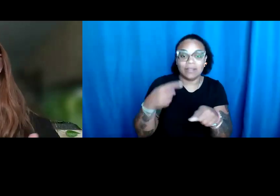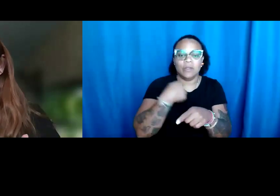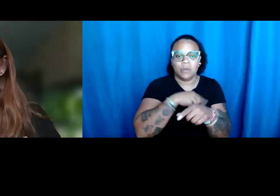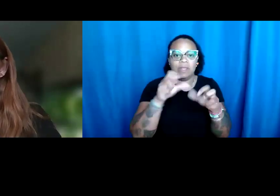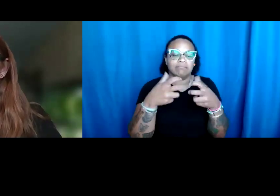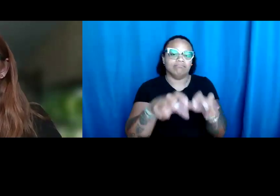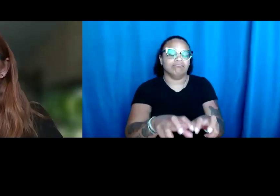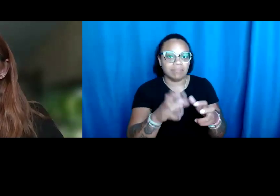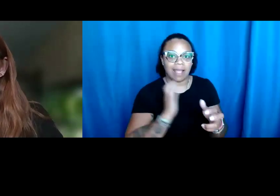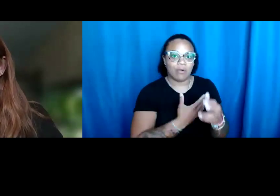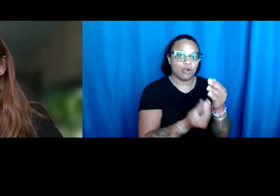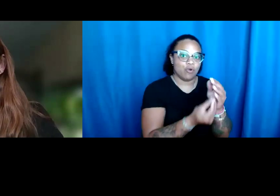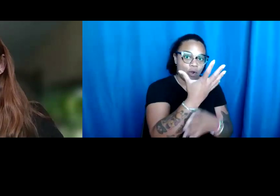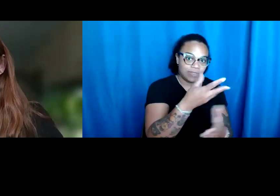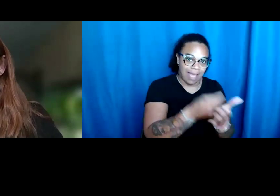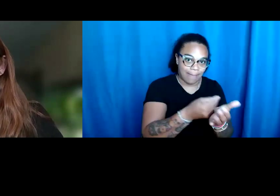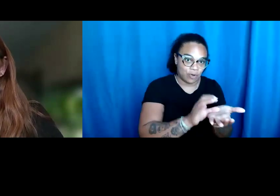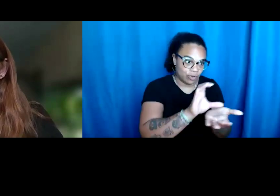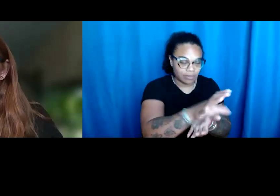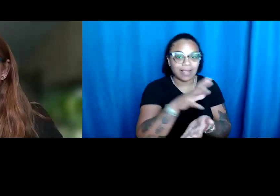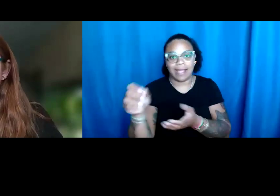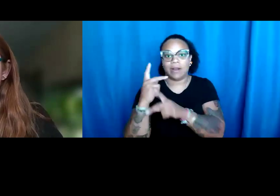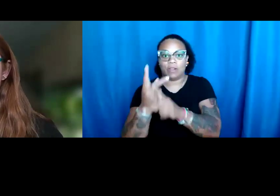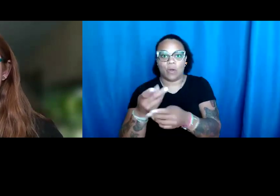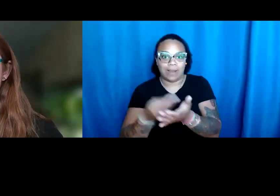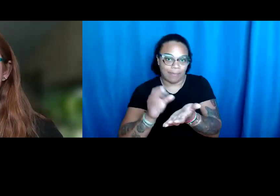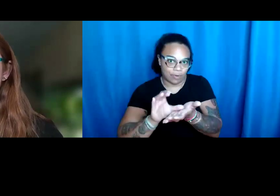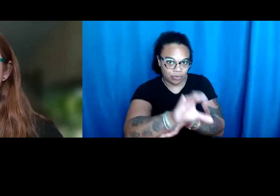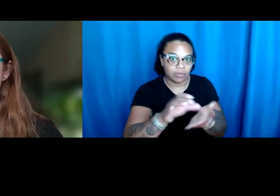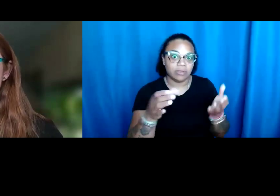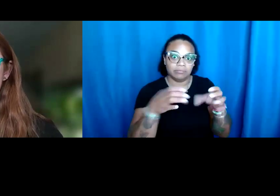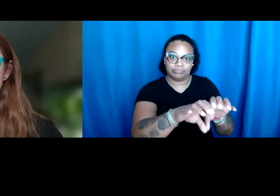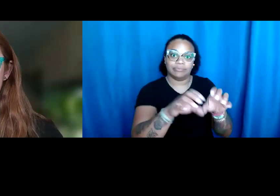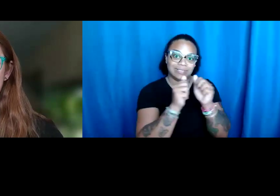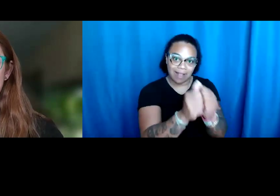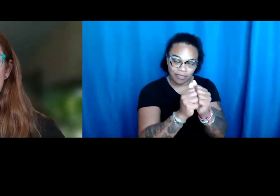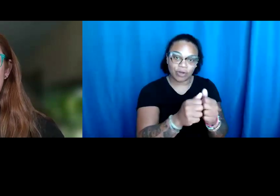loan capital together to fulfill all of the capital needs that particular business has.